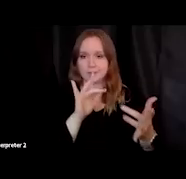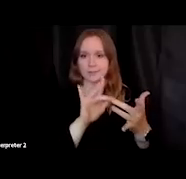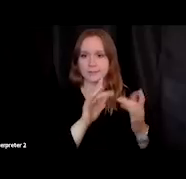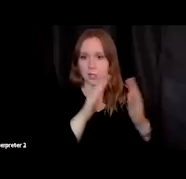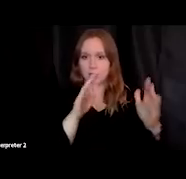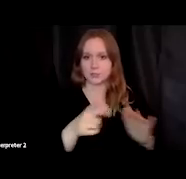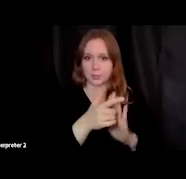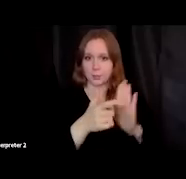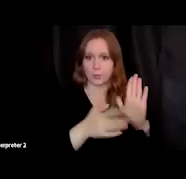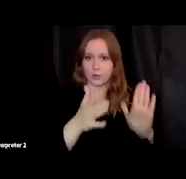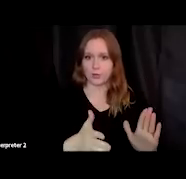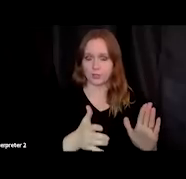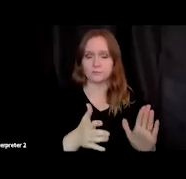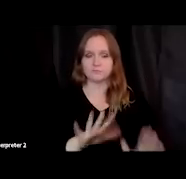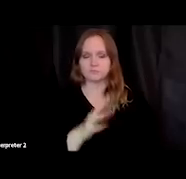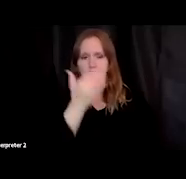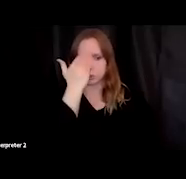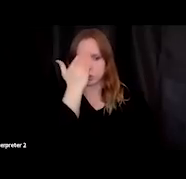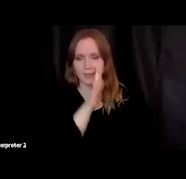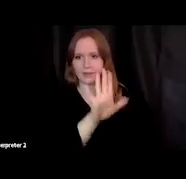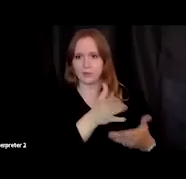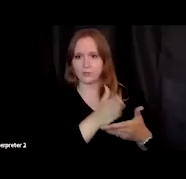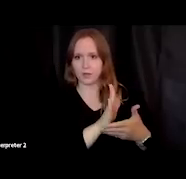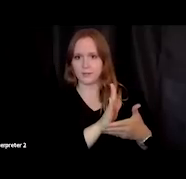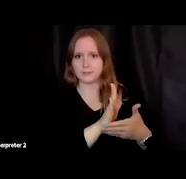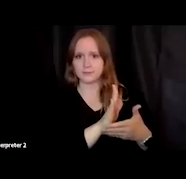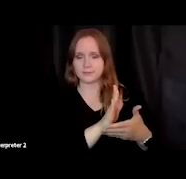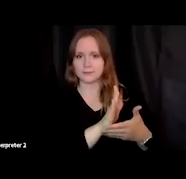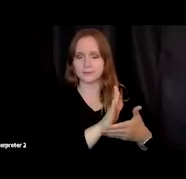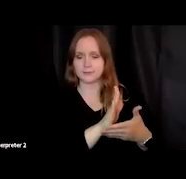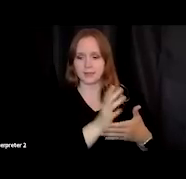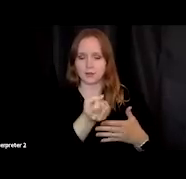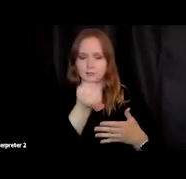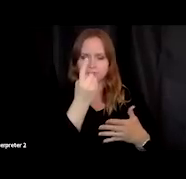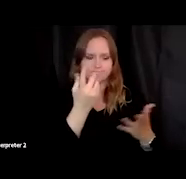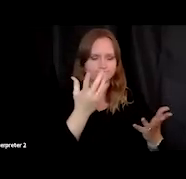knowing the tenant's rights and understanding how we can help assist them